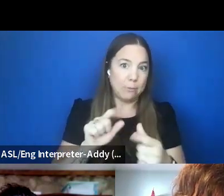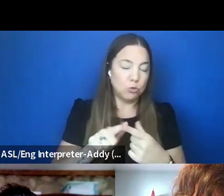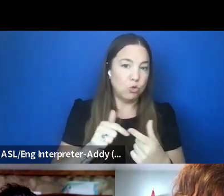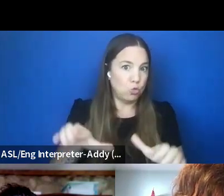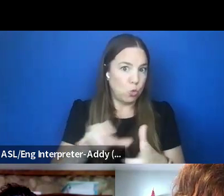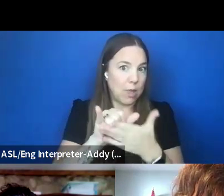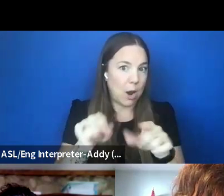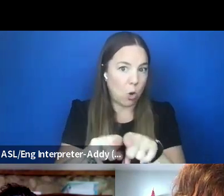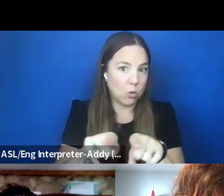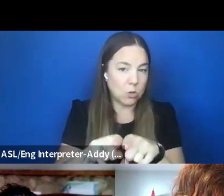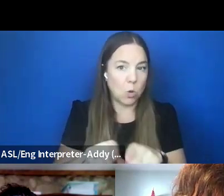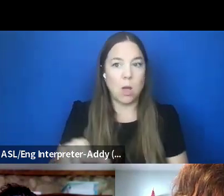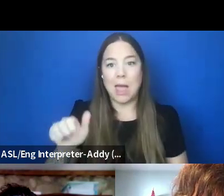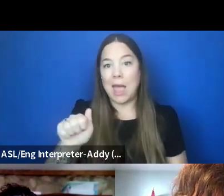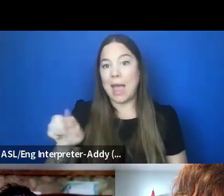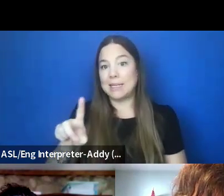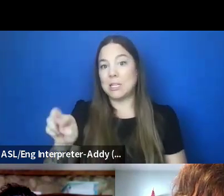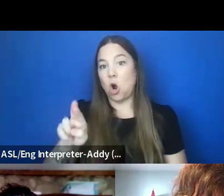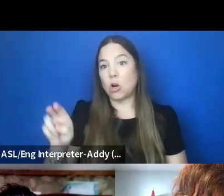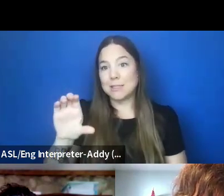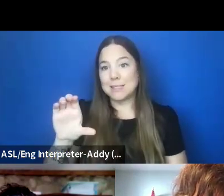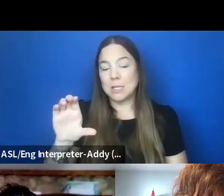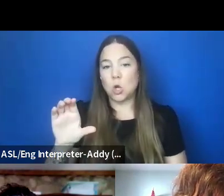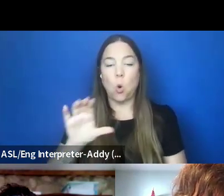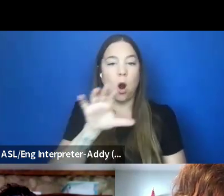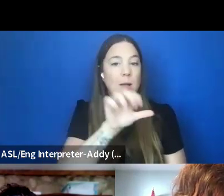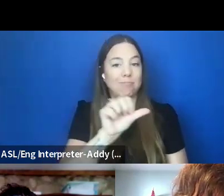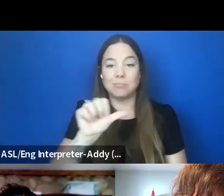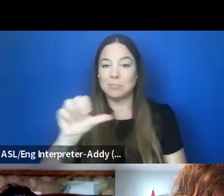Don Dew: doing the Adrcs or the Triple A's are not going to be